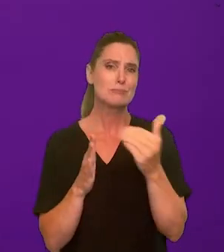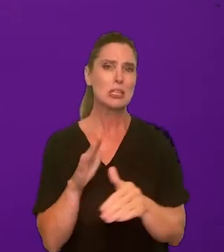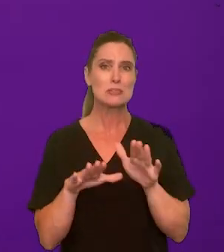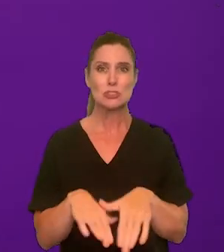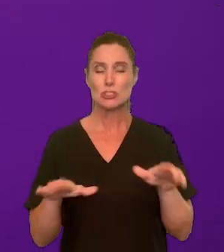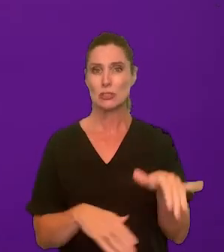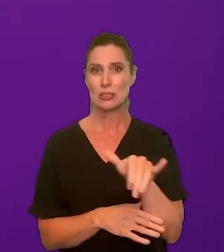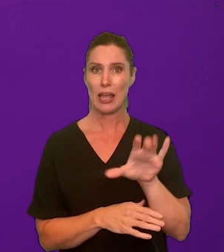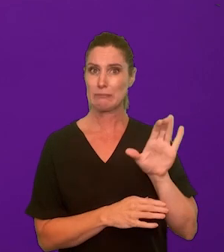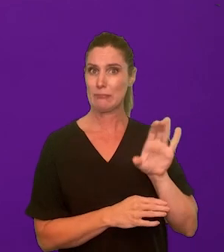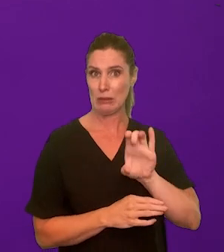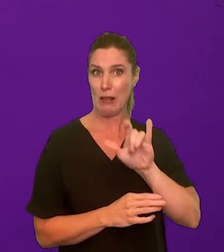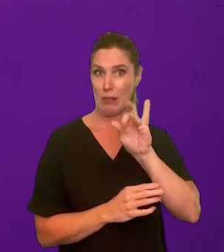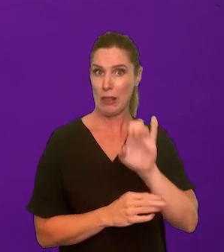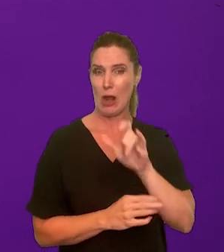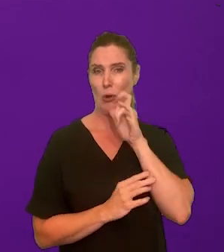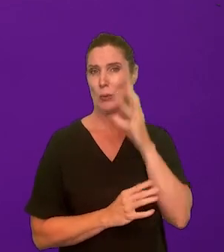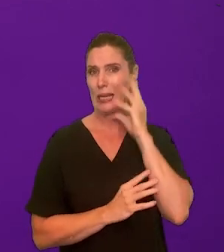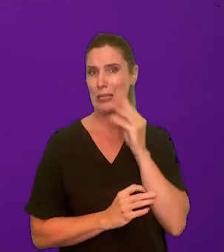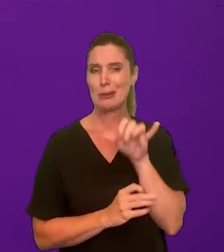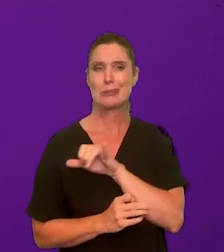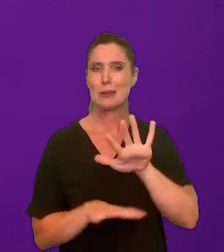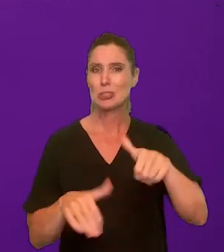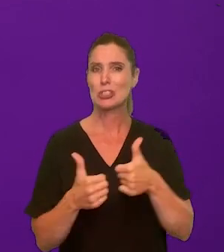who face similar challenges. Their access to basic human rights,